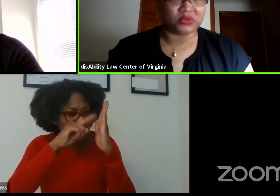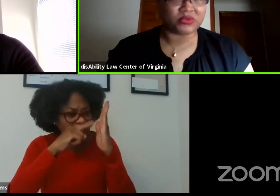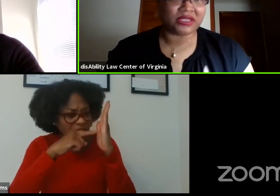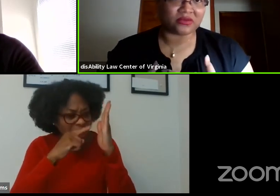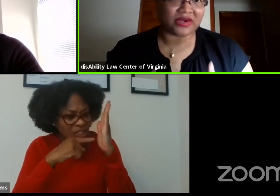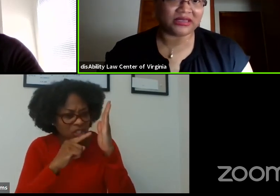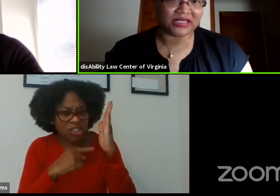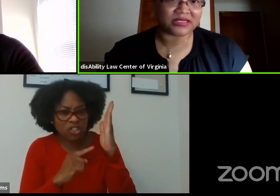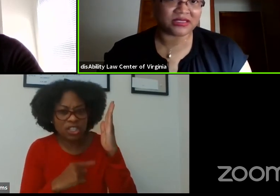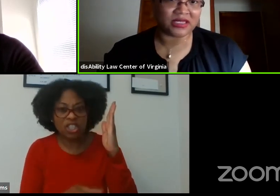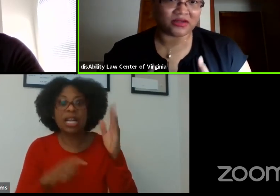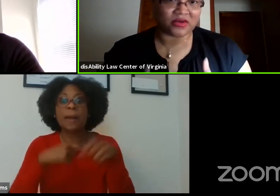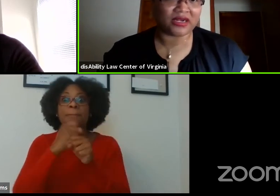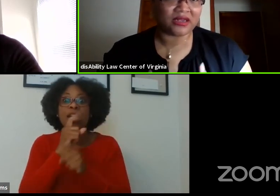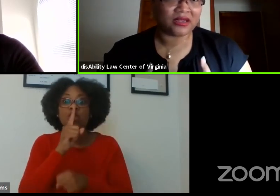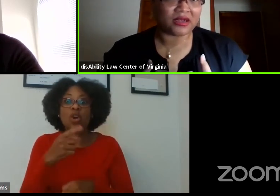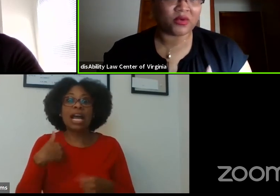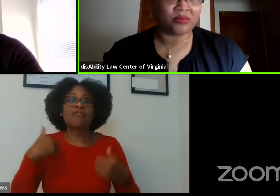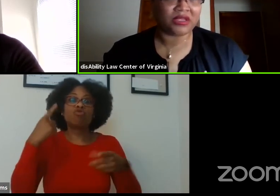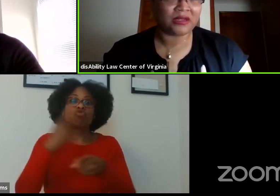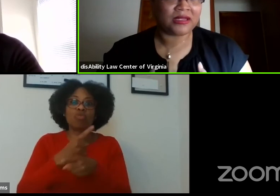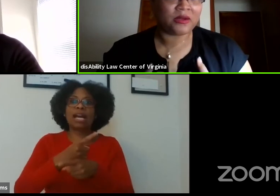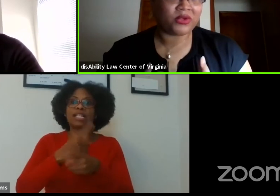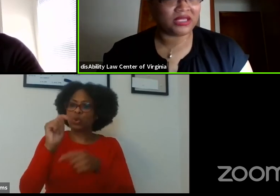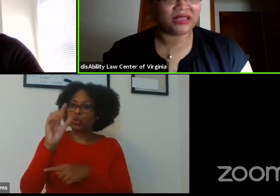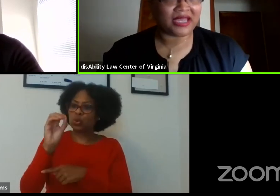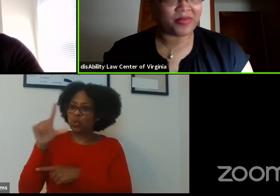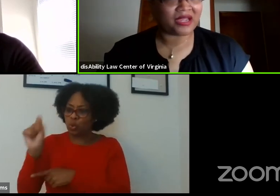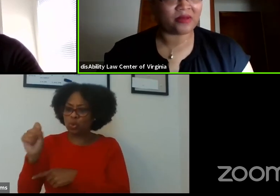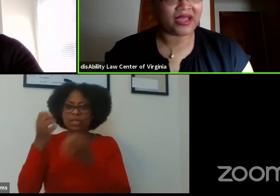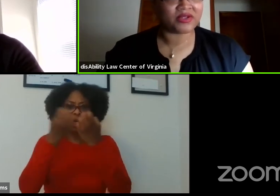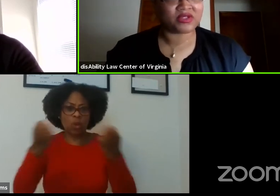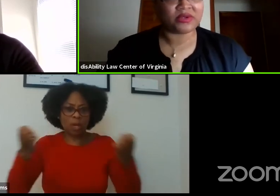and the right lessons and the right equipment within that backpack.